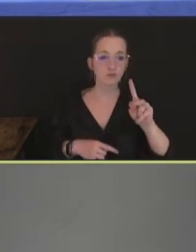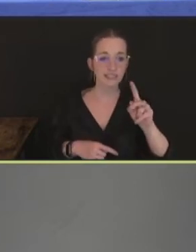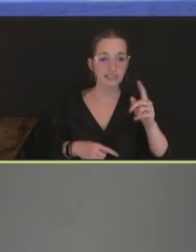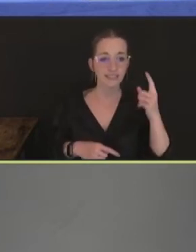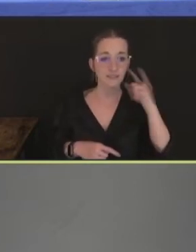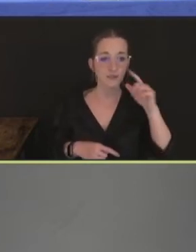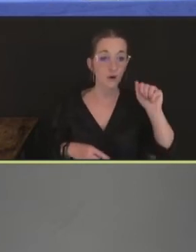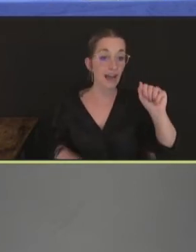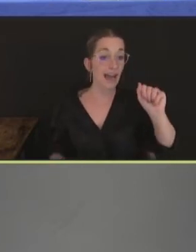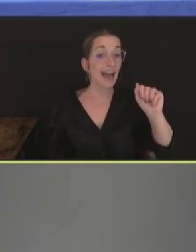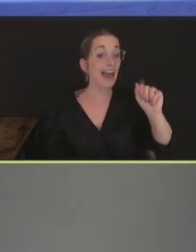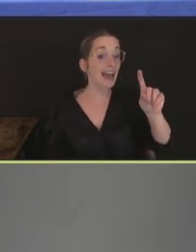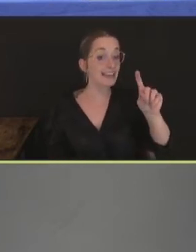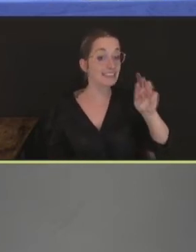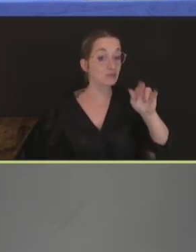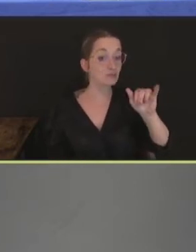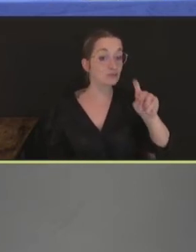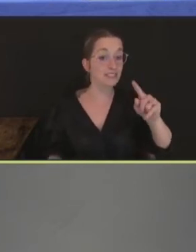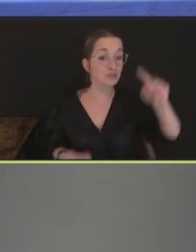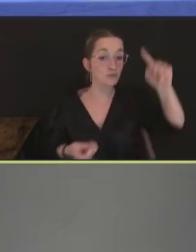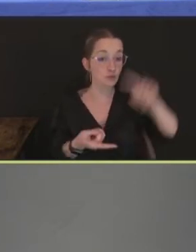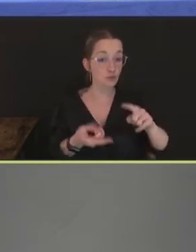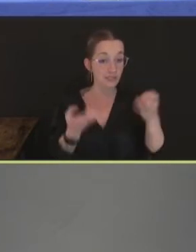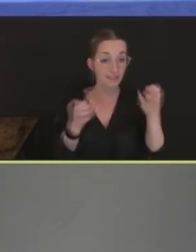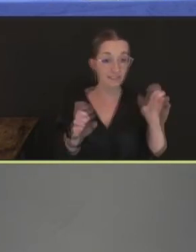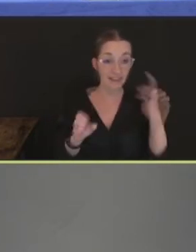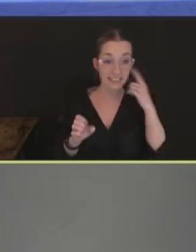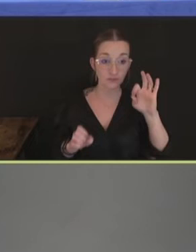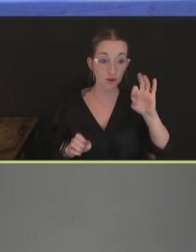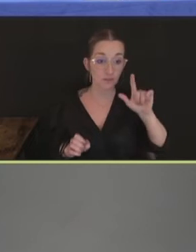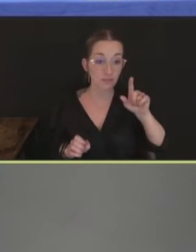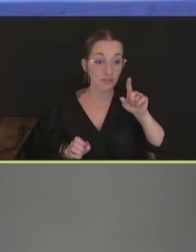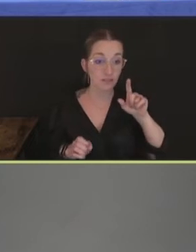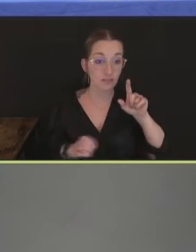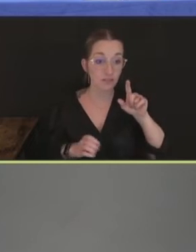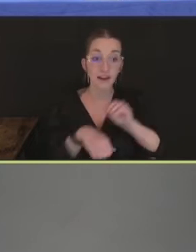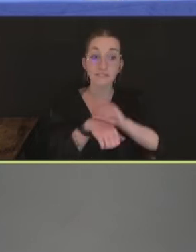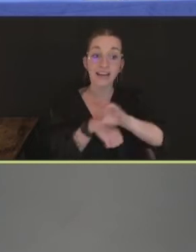vaccination on Alzheimer's are they cumulative?